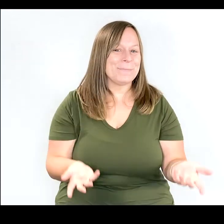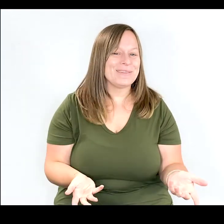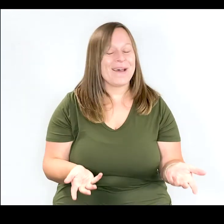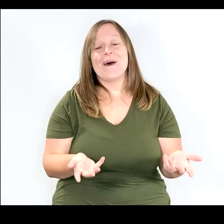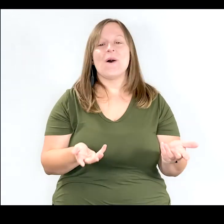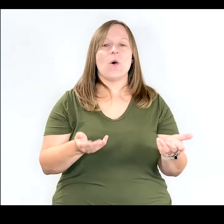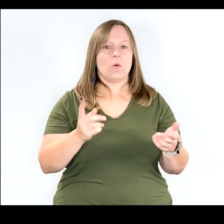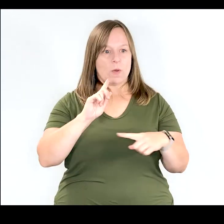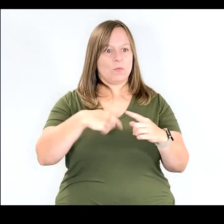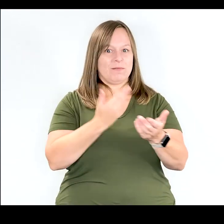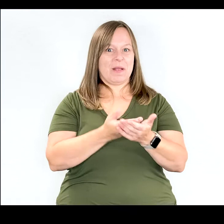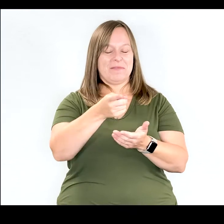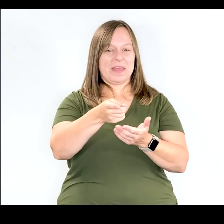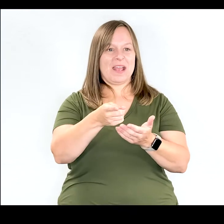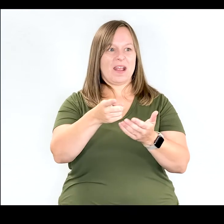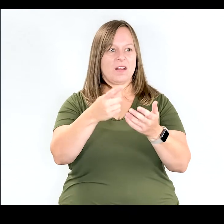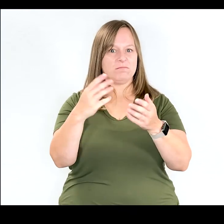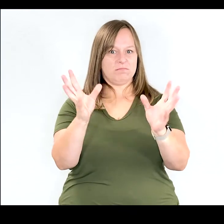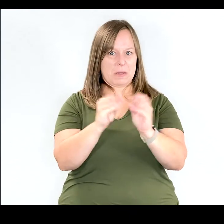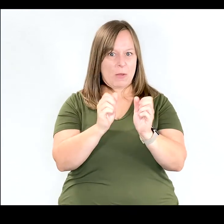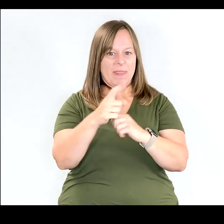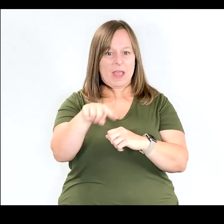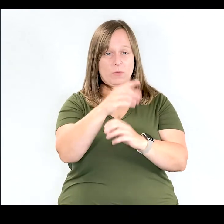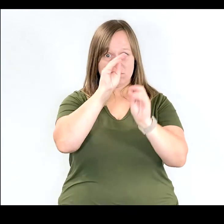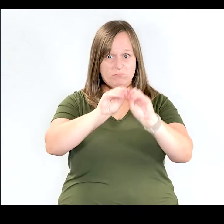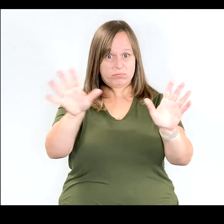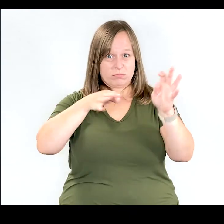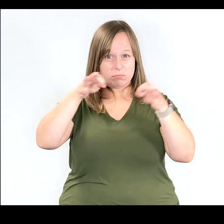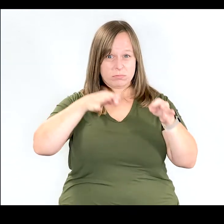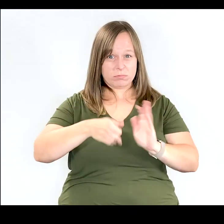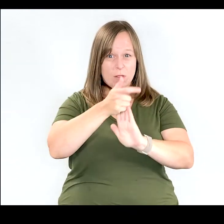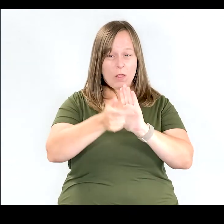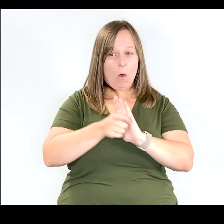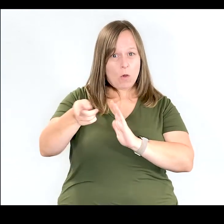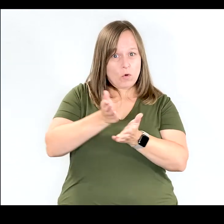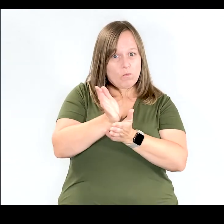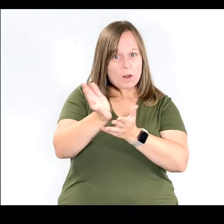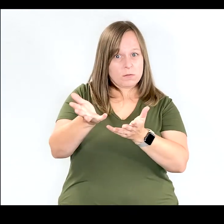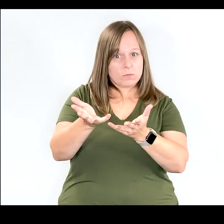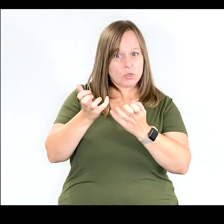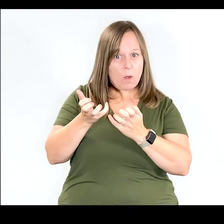So once we came in and met with them and articulated the law quite clearly in terms of what Miss Abouzeidi wanted, and she